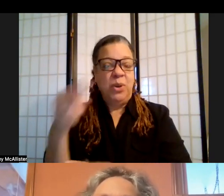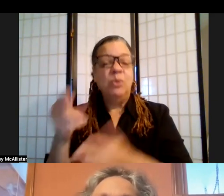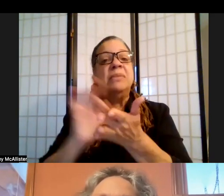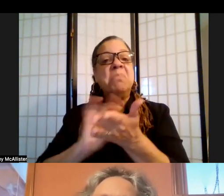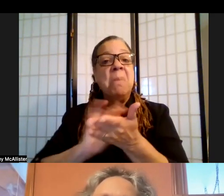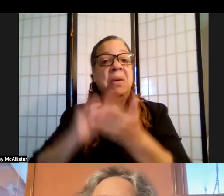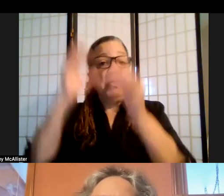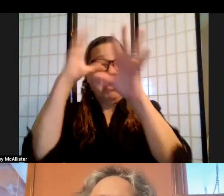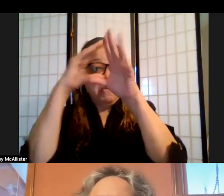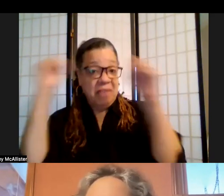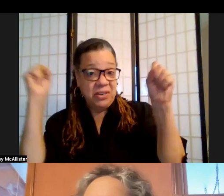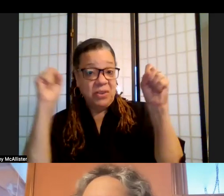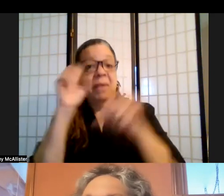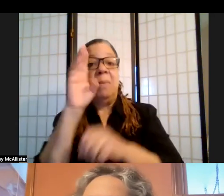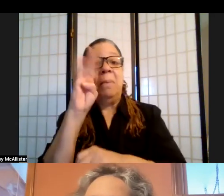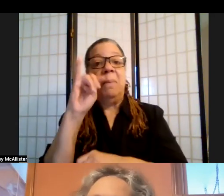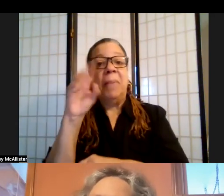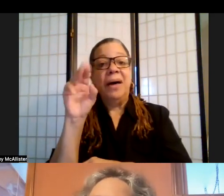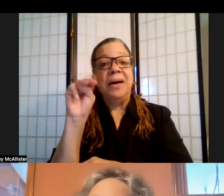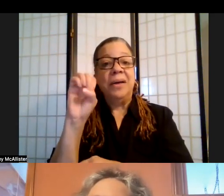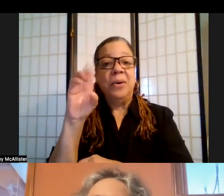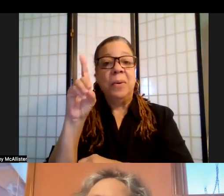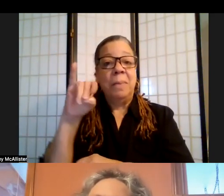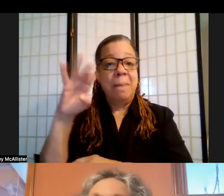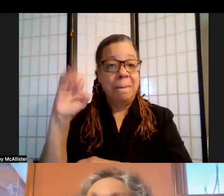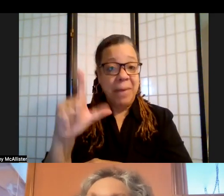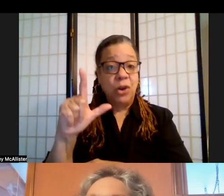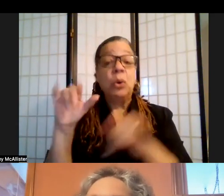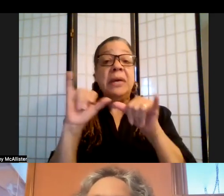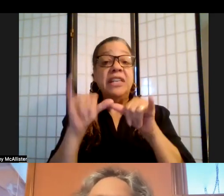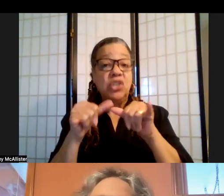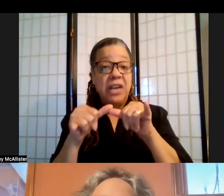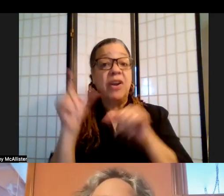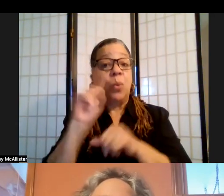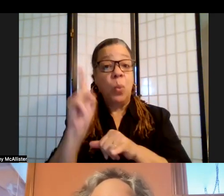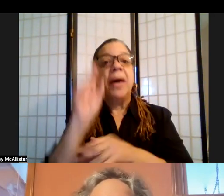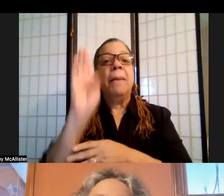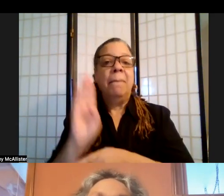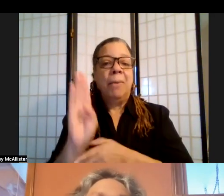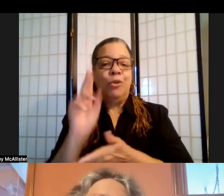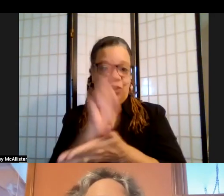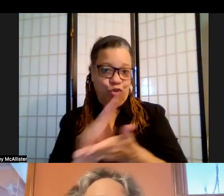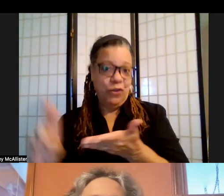of biomedical engineering at Boston University. A major research theme in his lab focuses